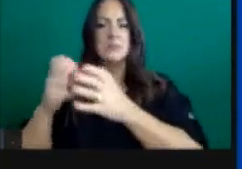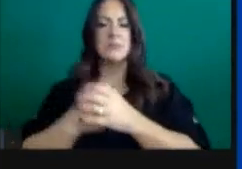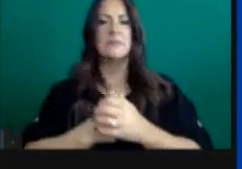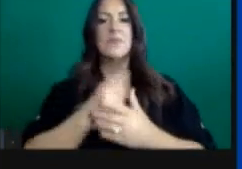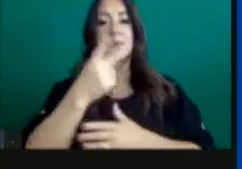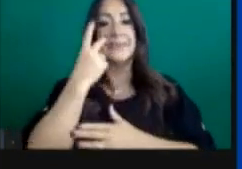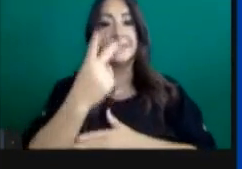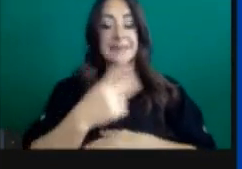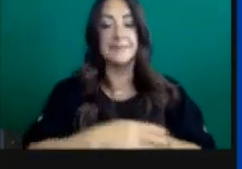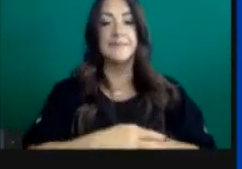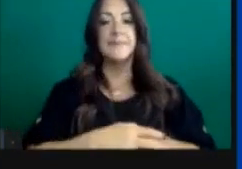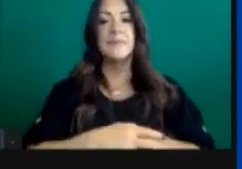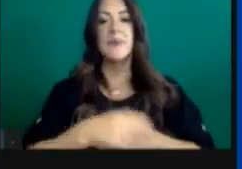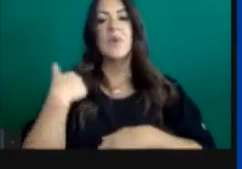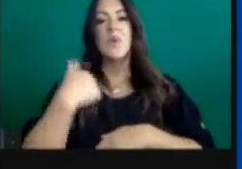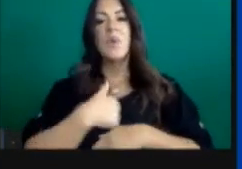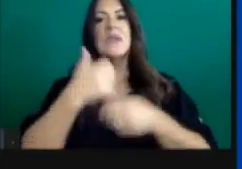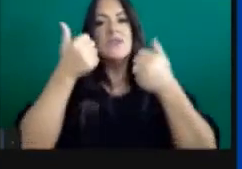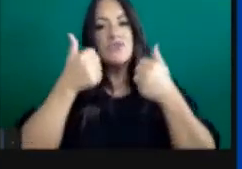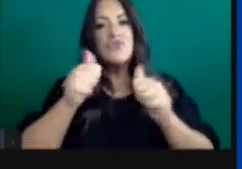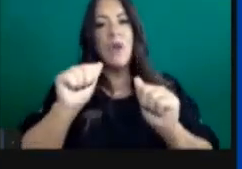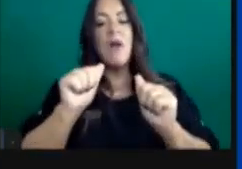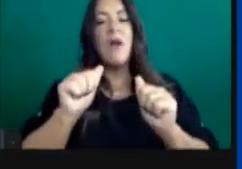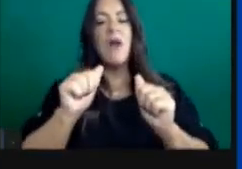THROUGH WHAT THIS CONTINUUM IS.